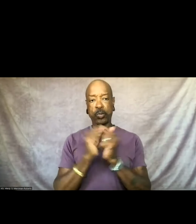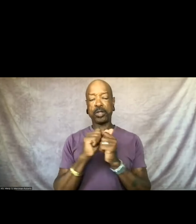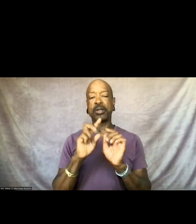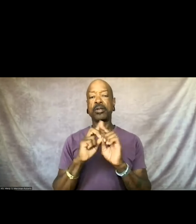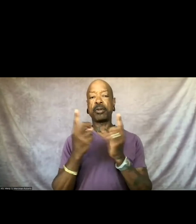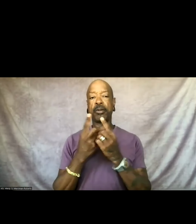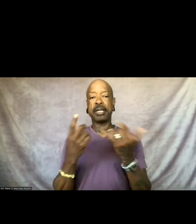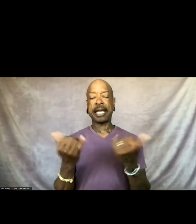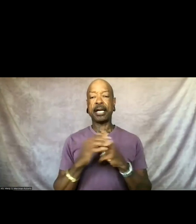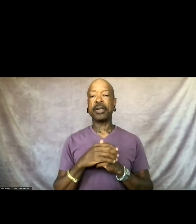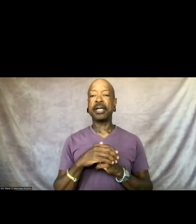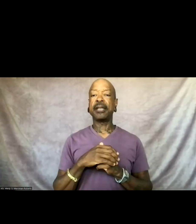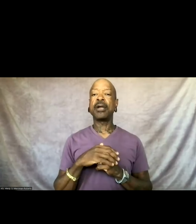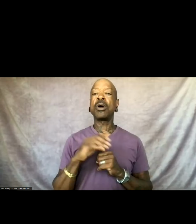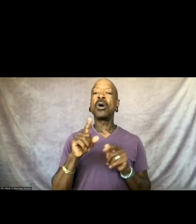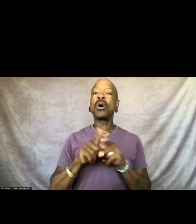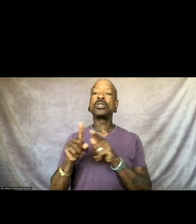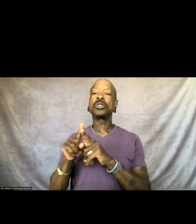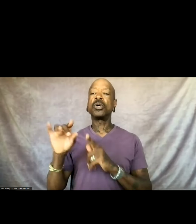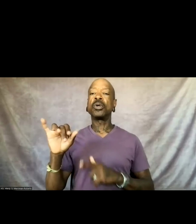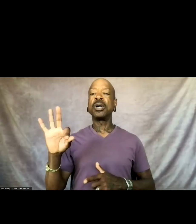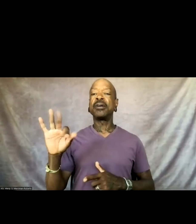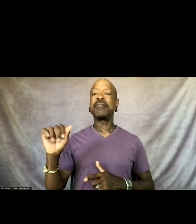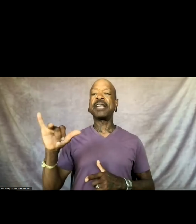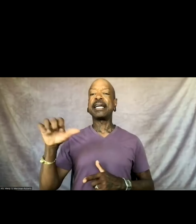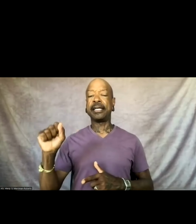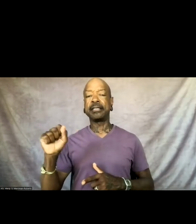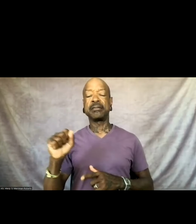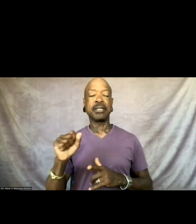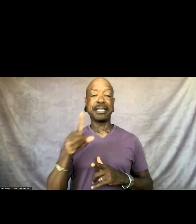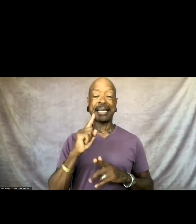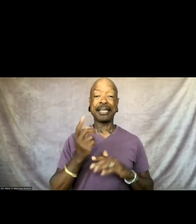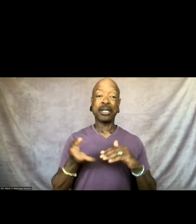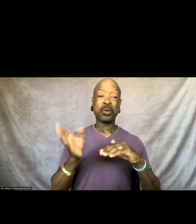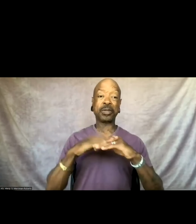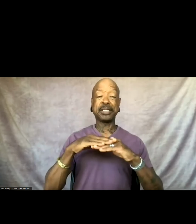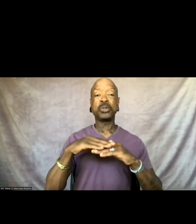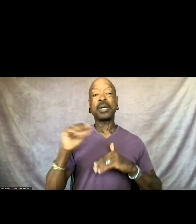eventual elimination of the asset test in January 2024. I